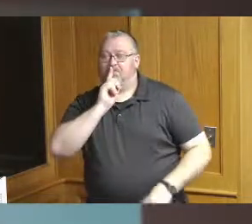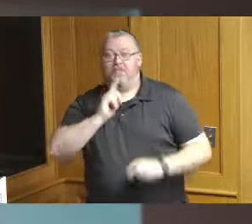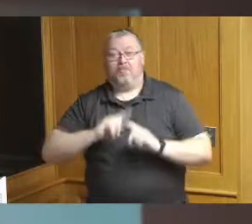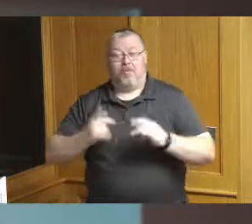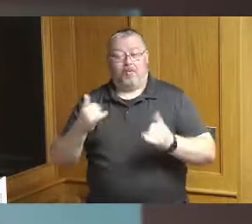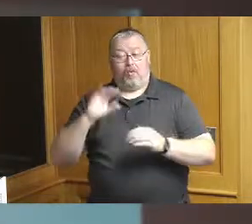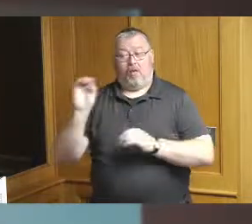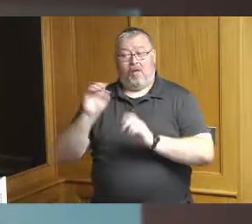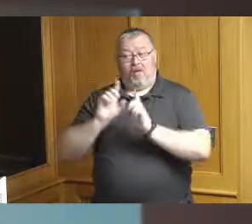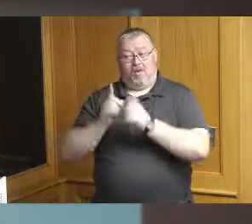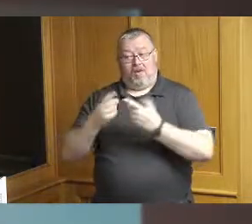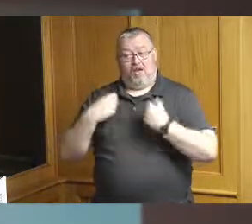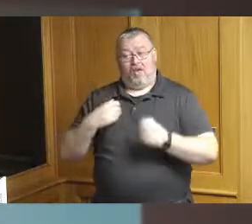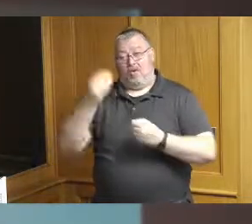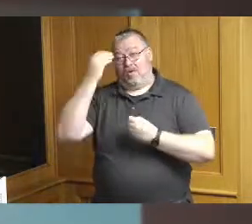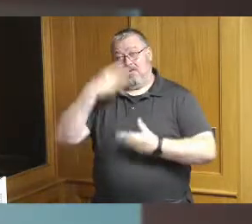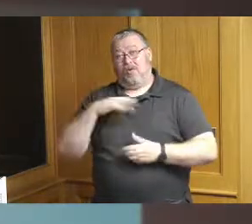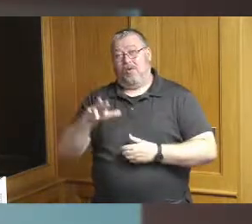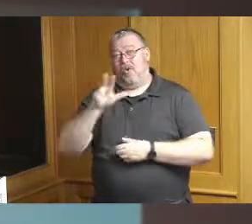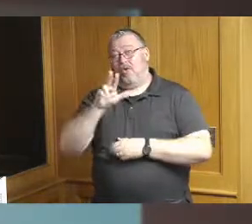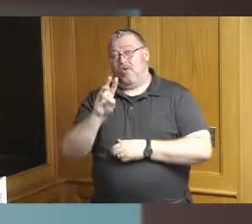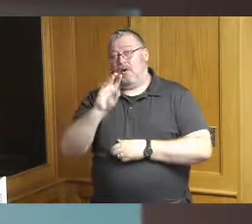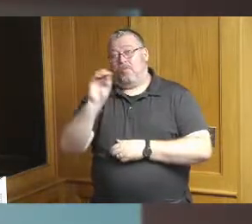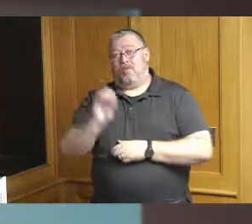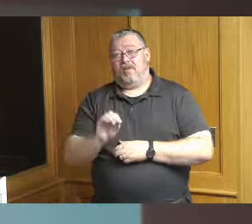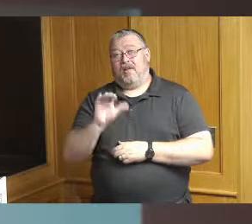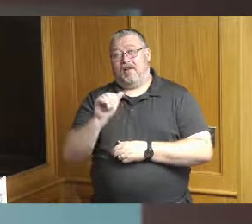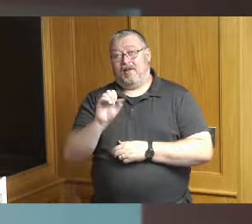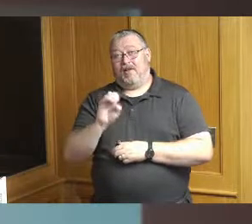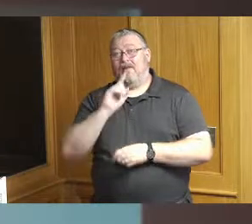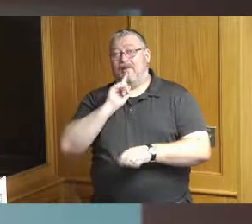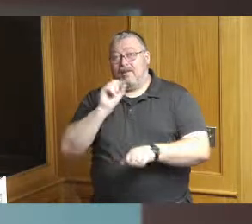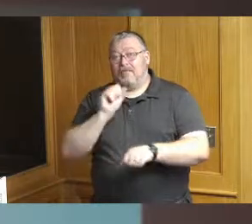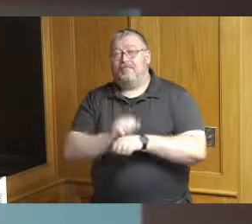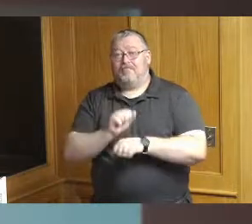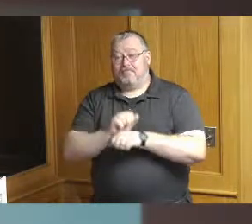Health is that we have about 36 percent of our cases are delta variant which is the predominant